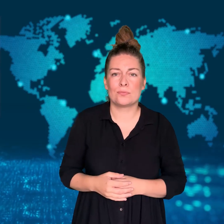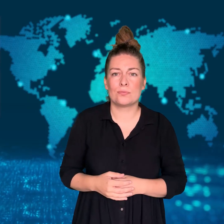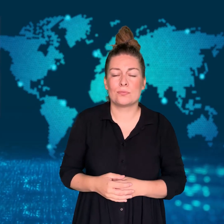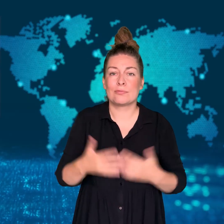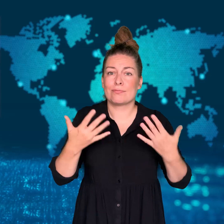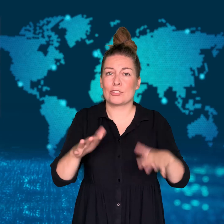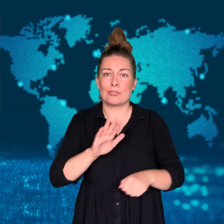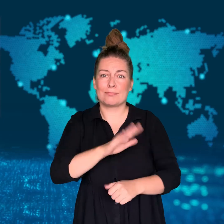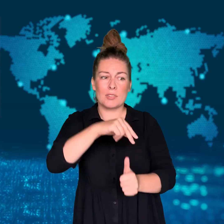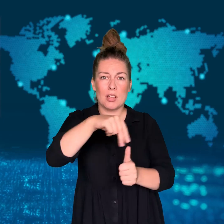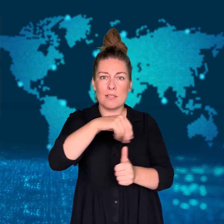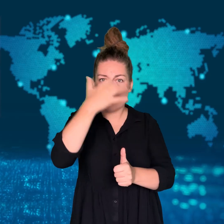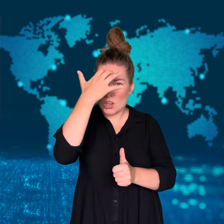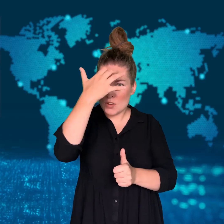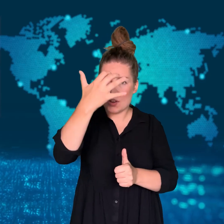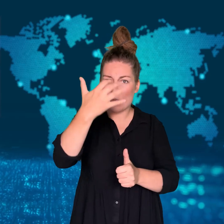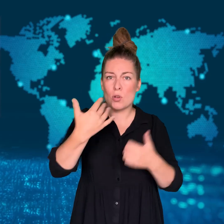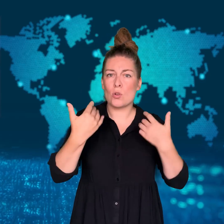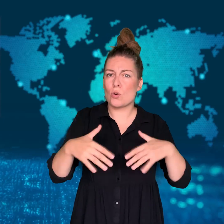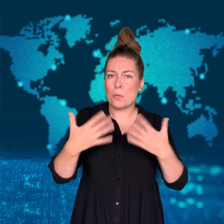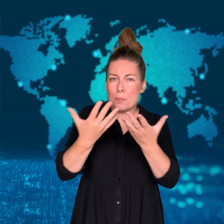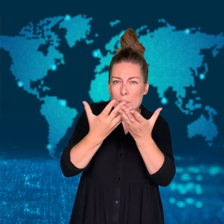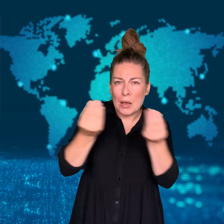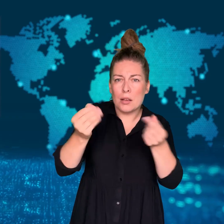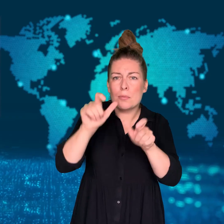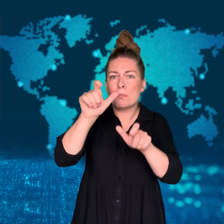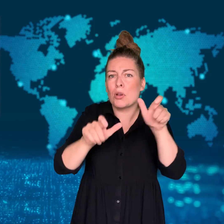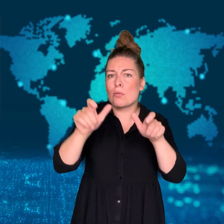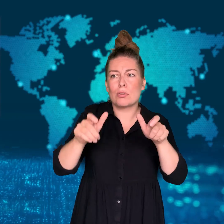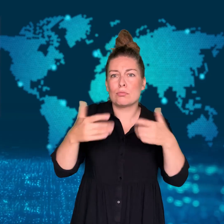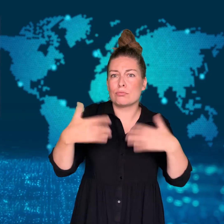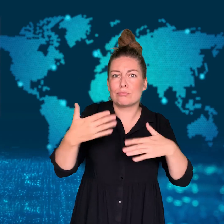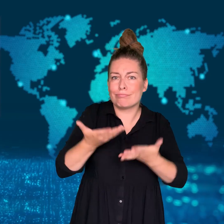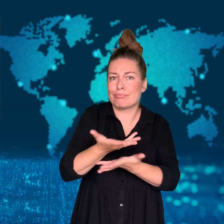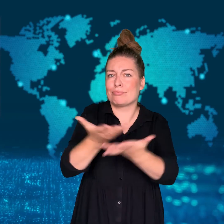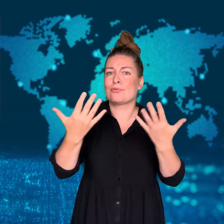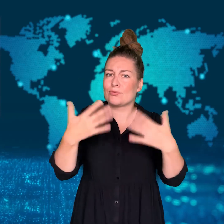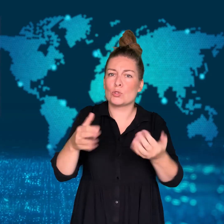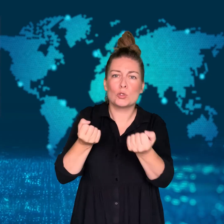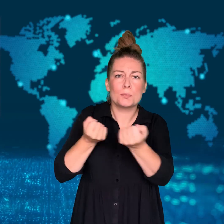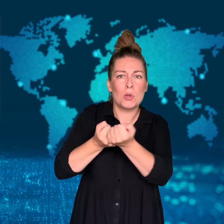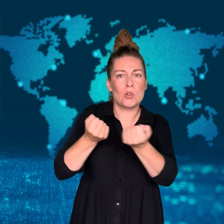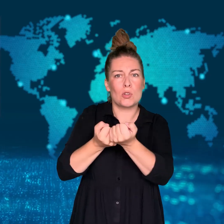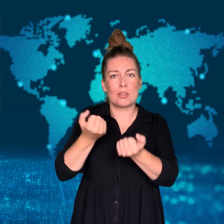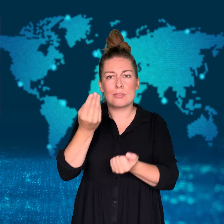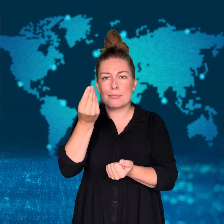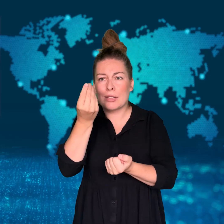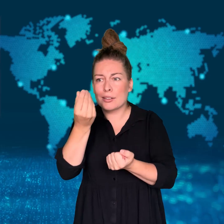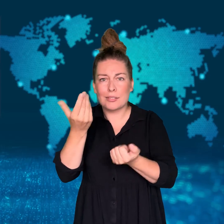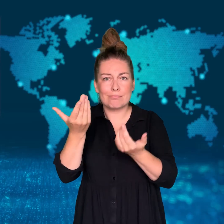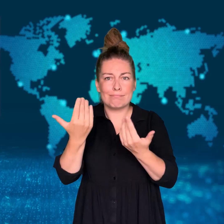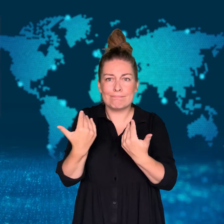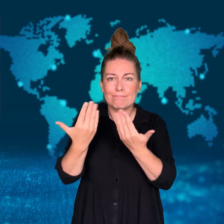Hundreds have been provided government funded housing,